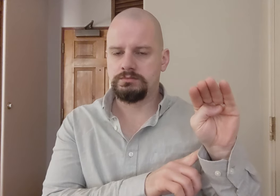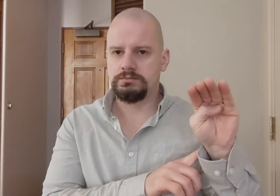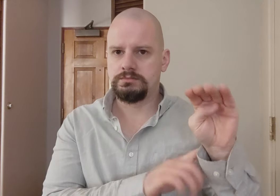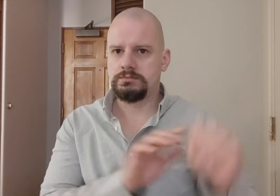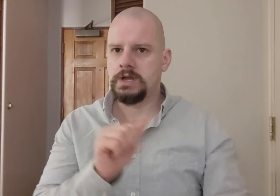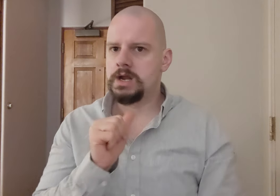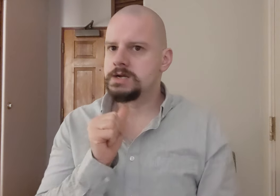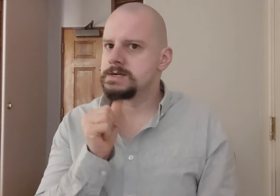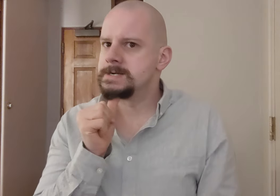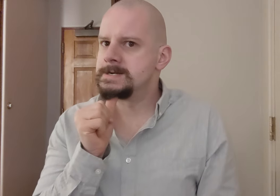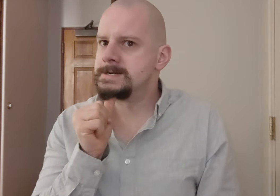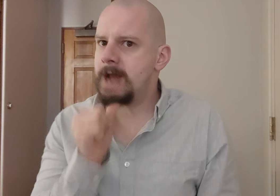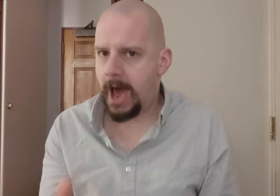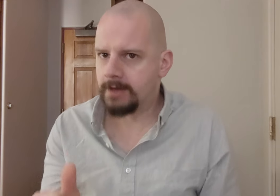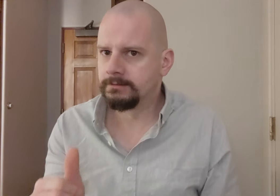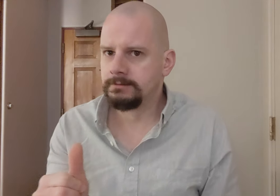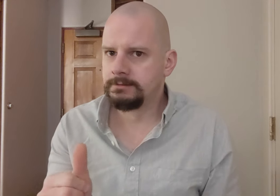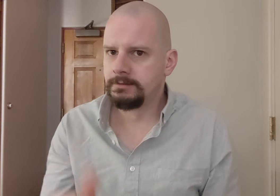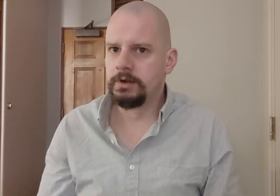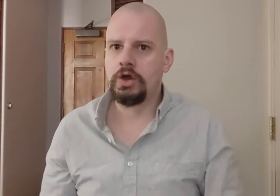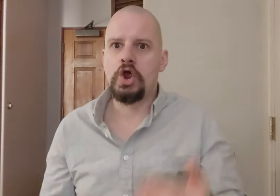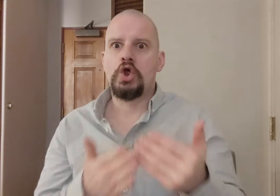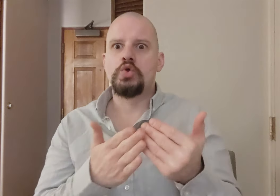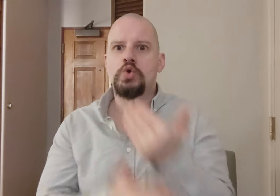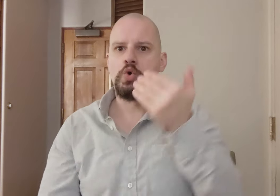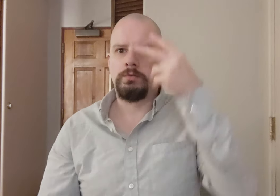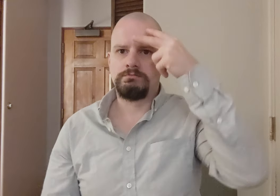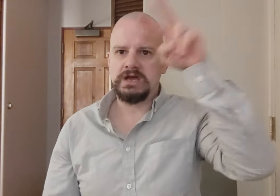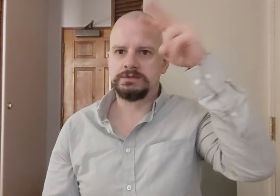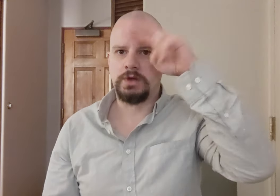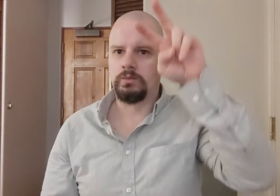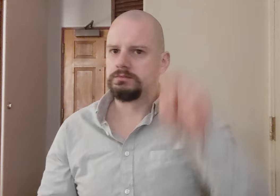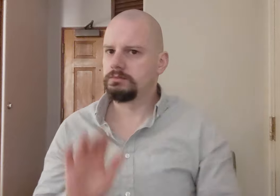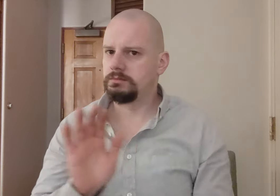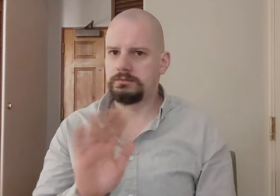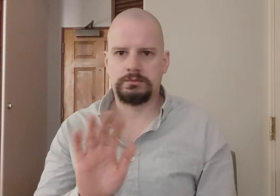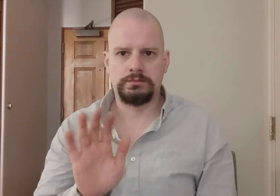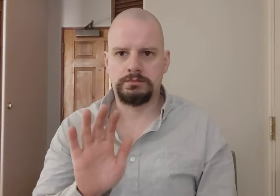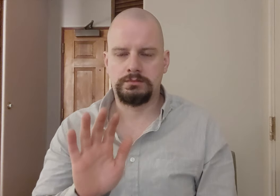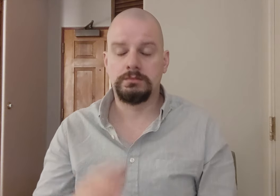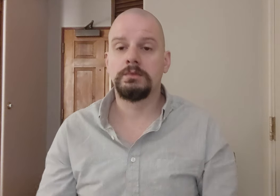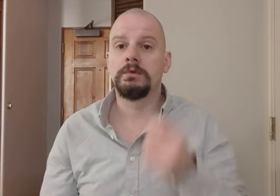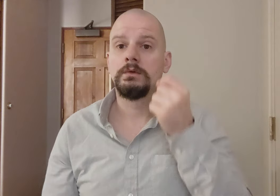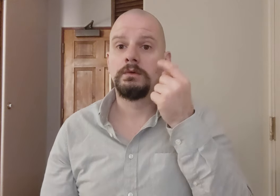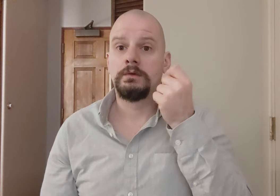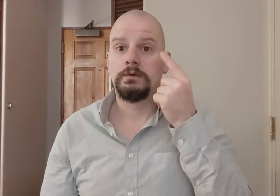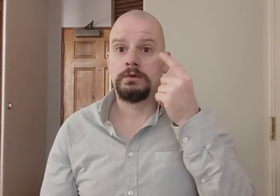It's not "New Mexico" as in freshly and brand new country of Mexico.